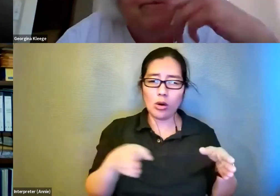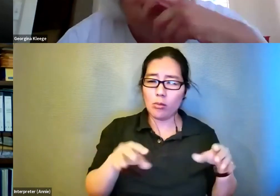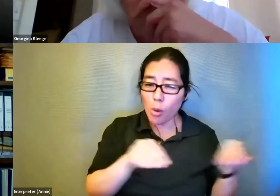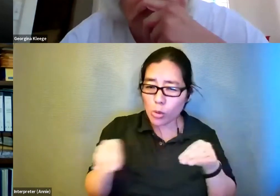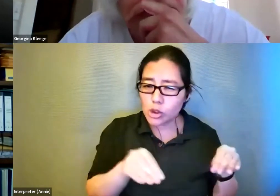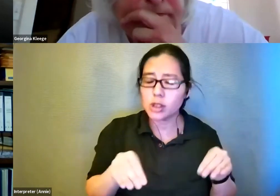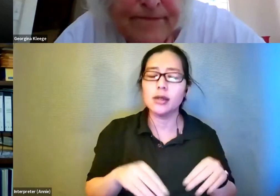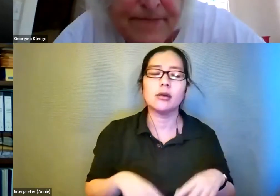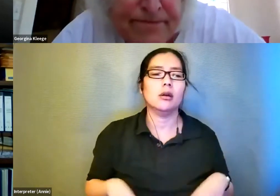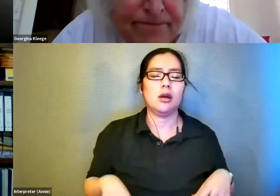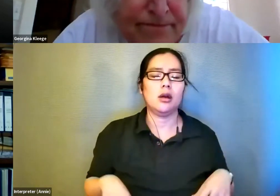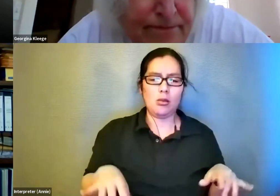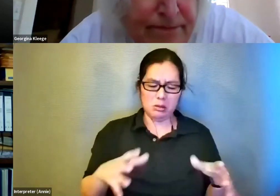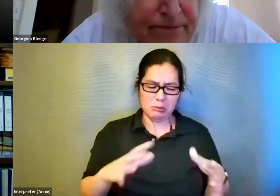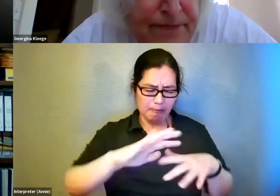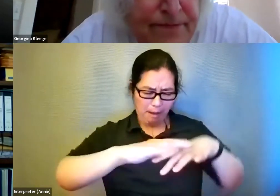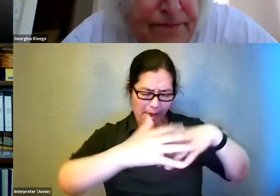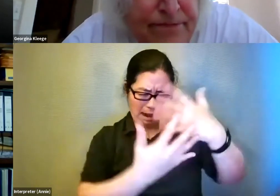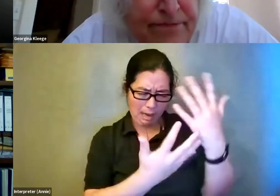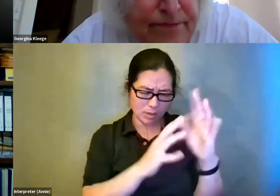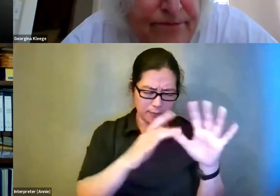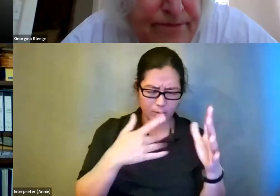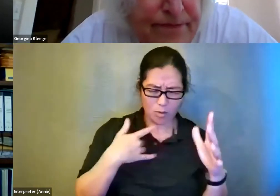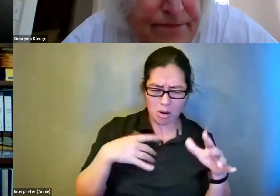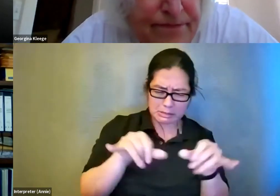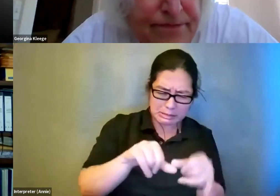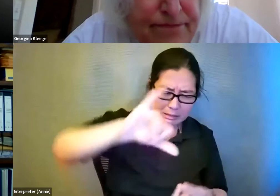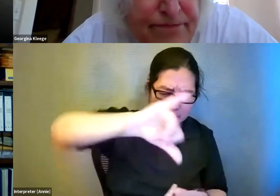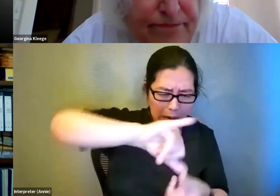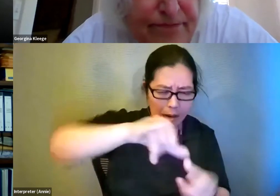it is and how it feels. And there's also movements like